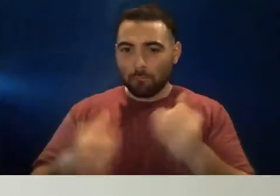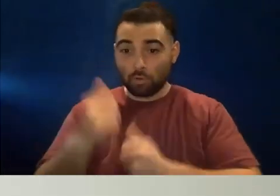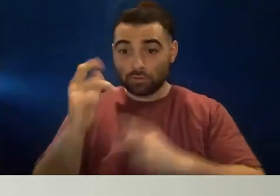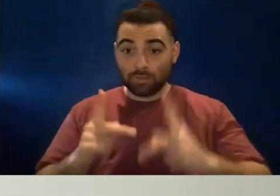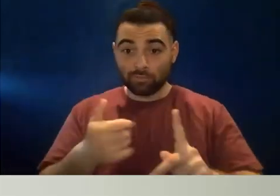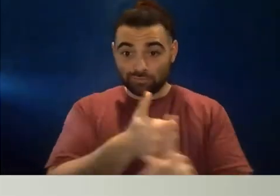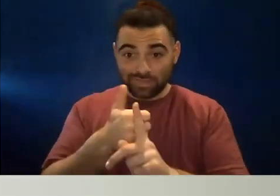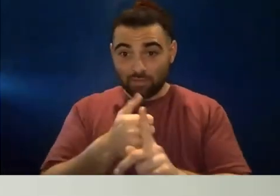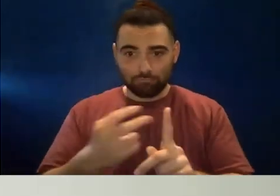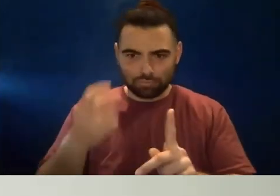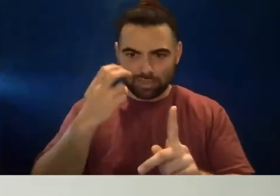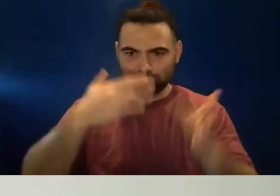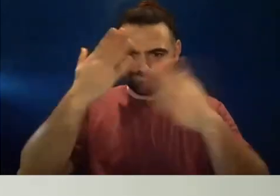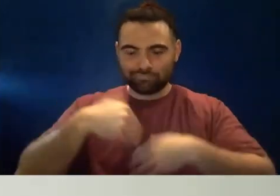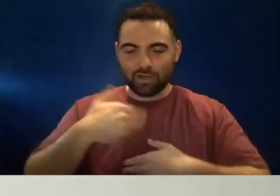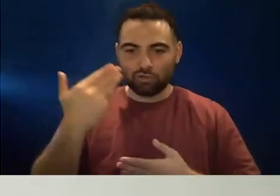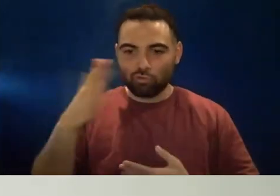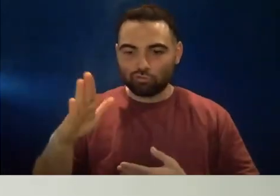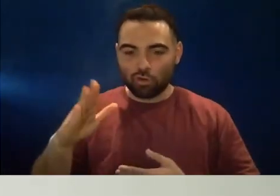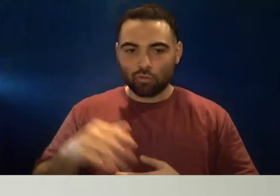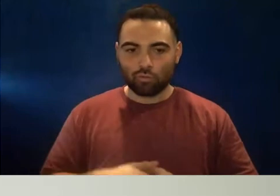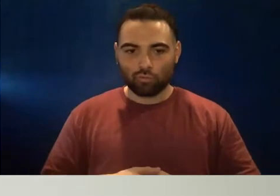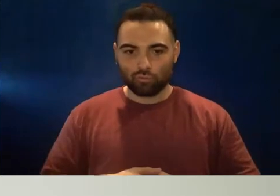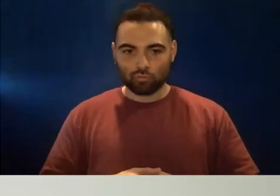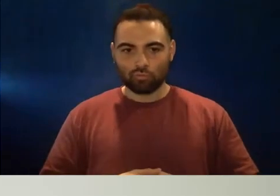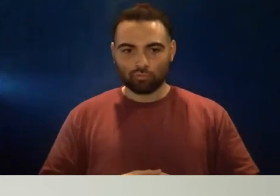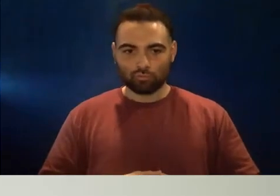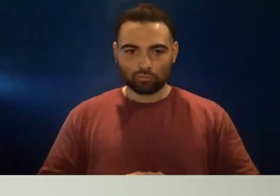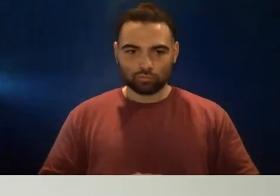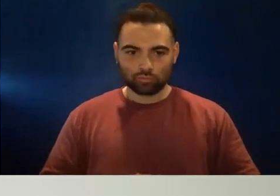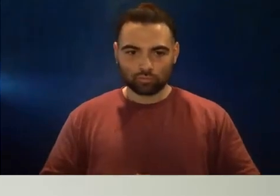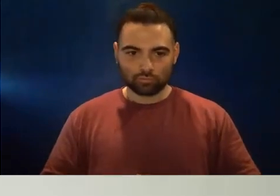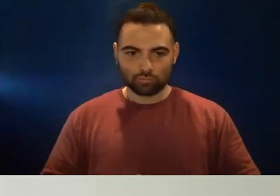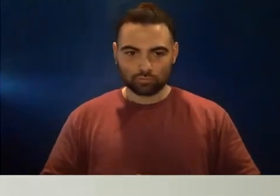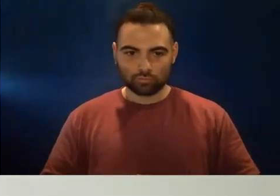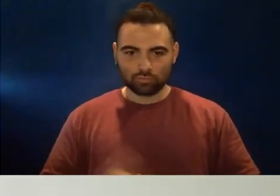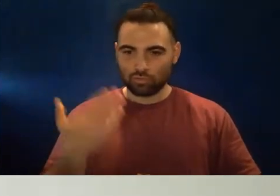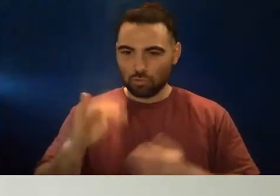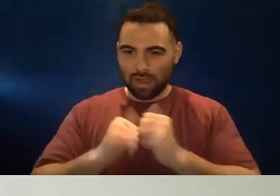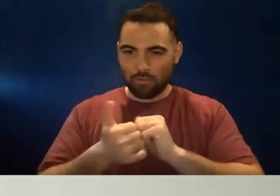the system that's supposed to be in place for where to find information.